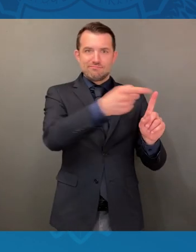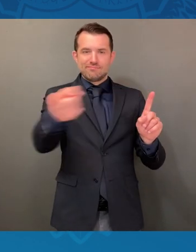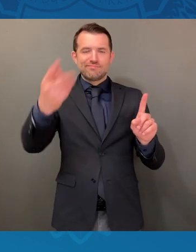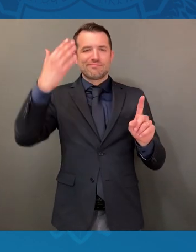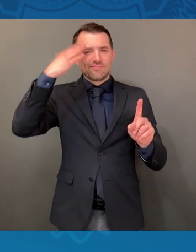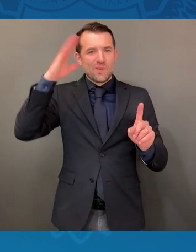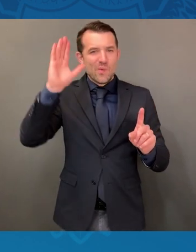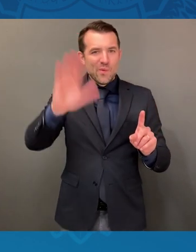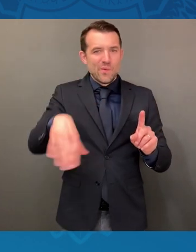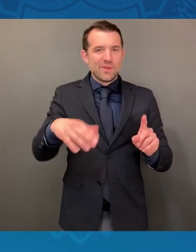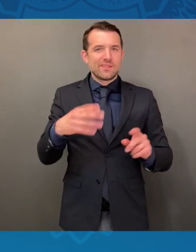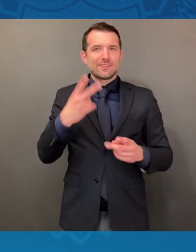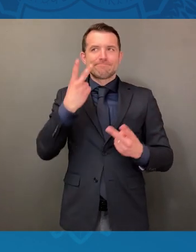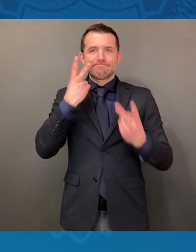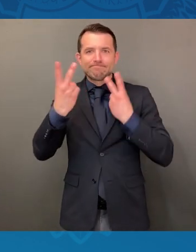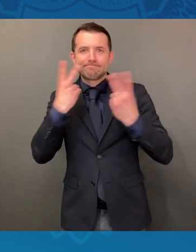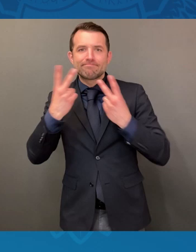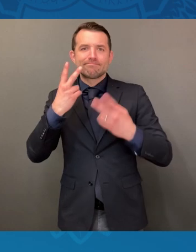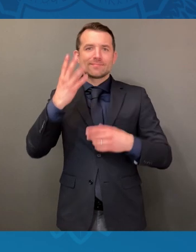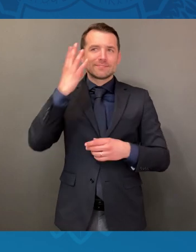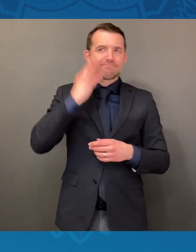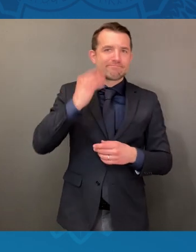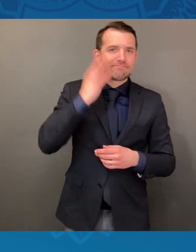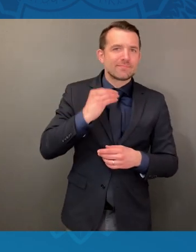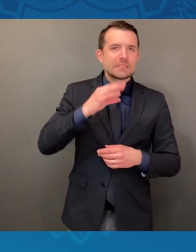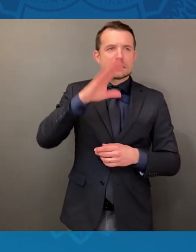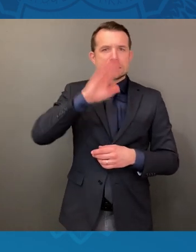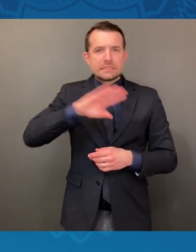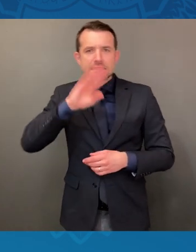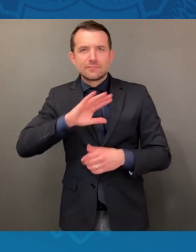though this is a community that is filled with extraordinary leaders.